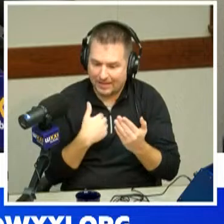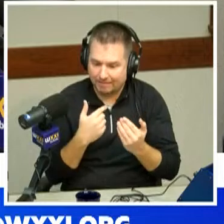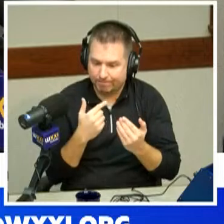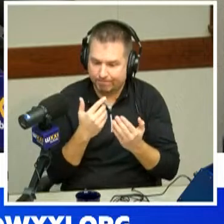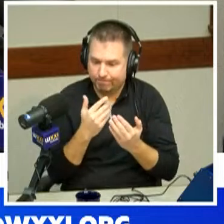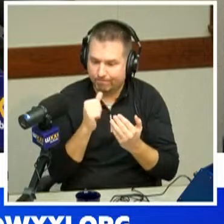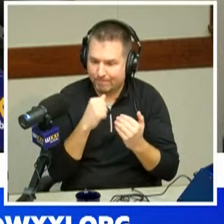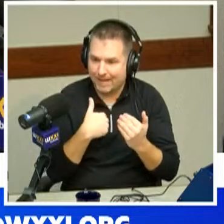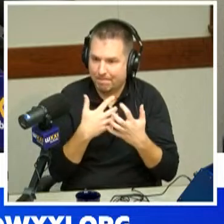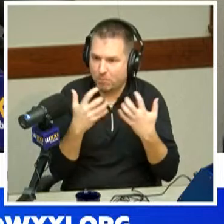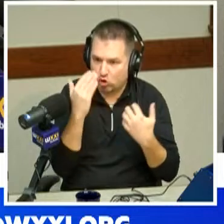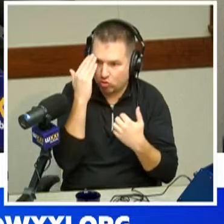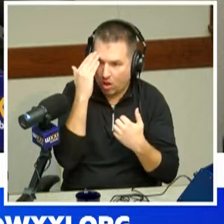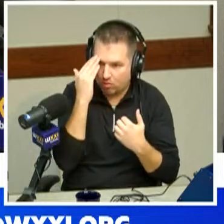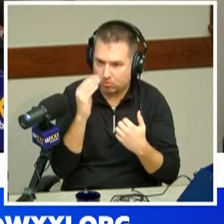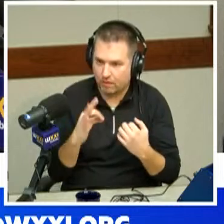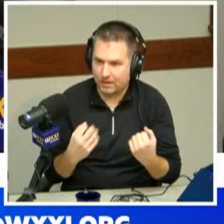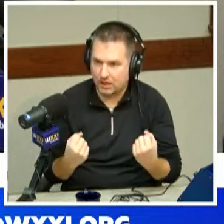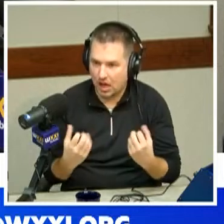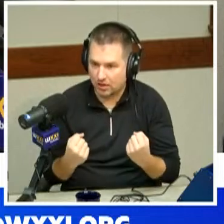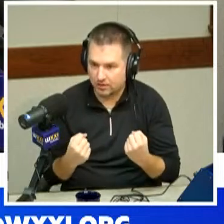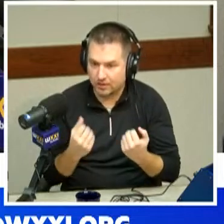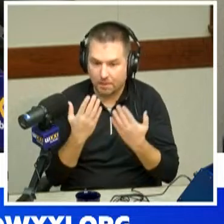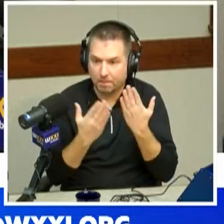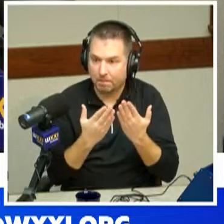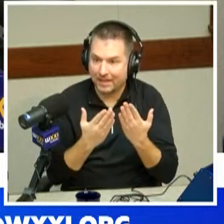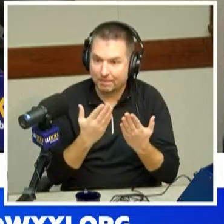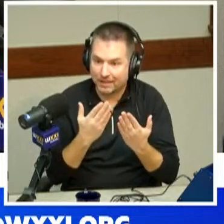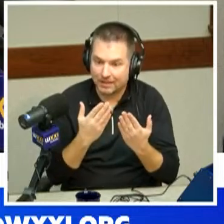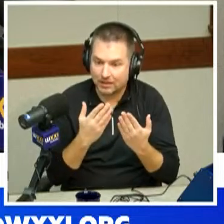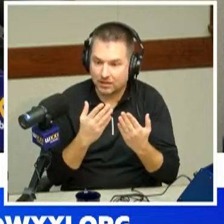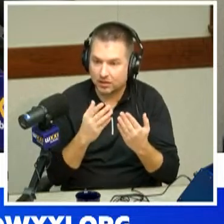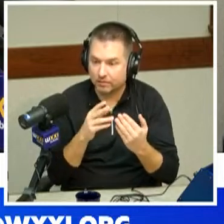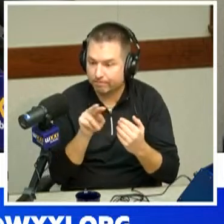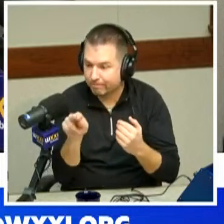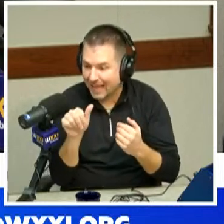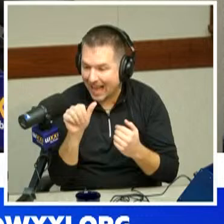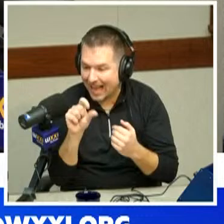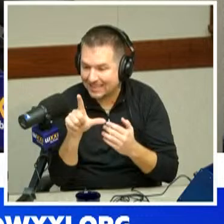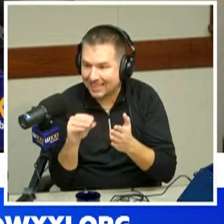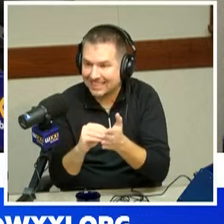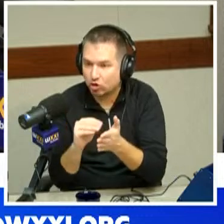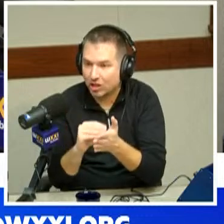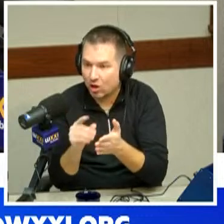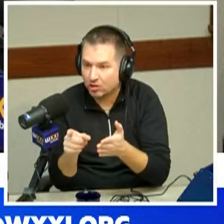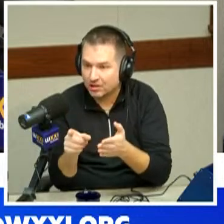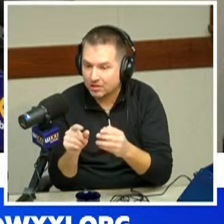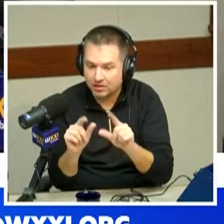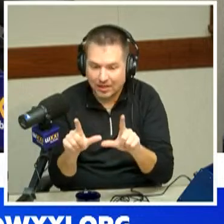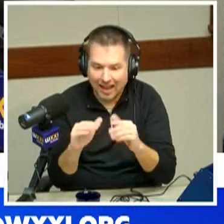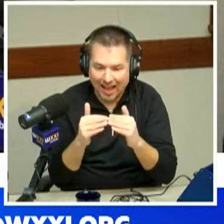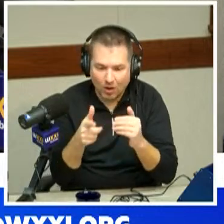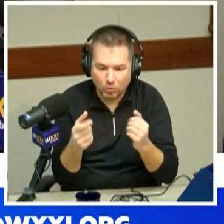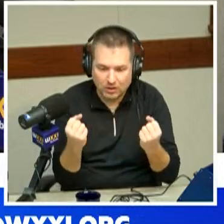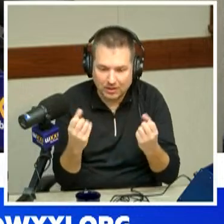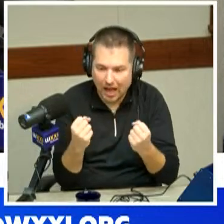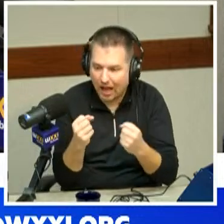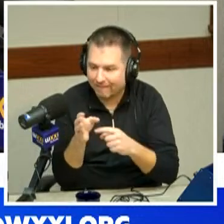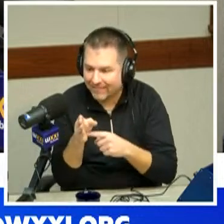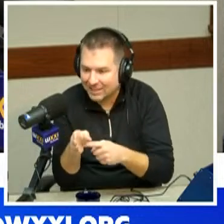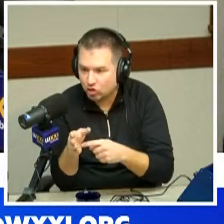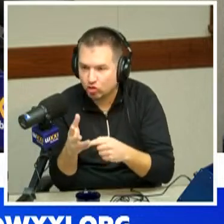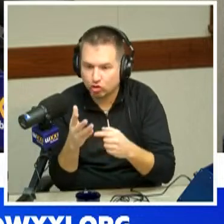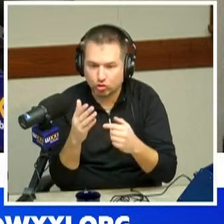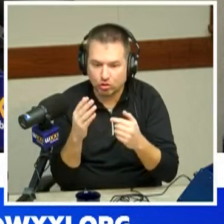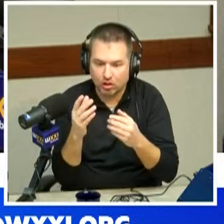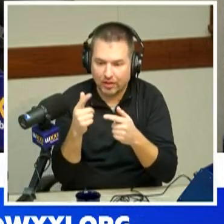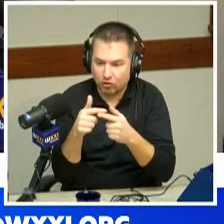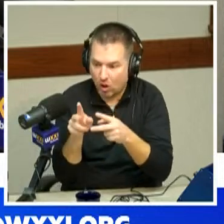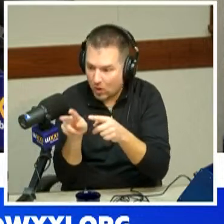he may just look it up online ASL dictionary about how to sign goldfish uh and then try to sign it so